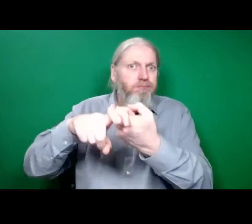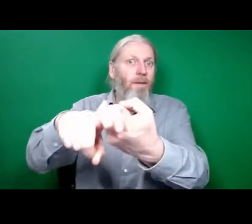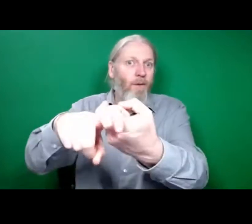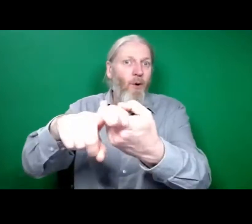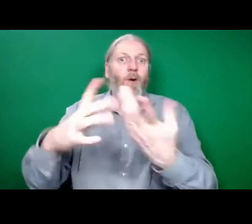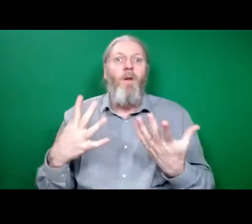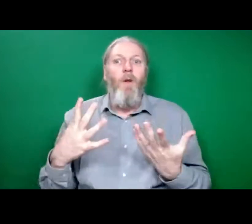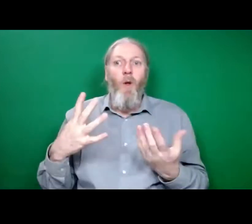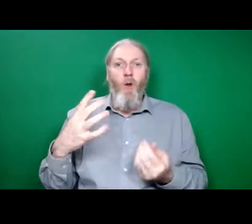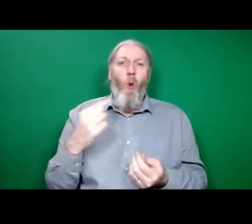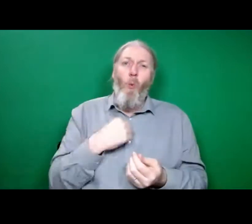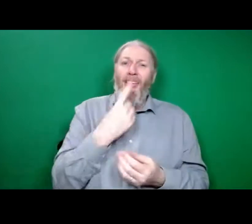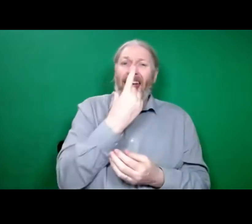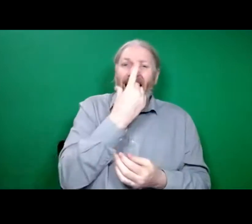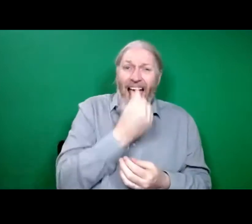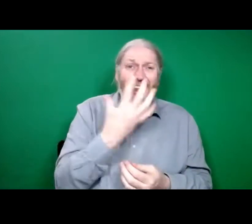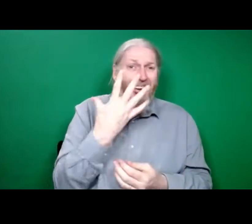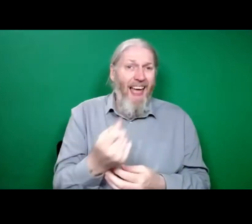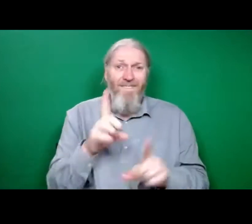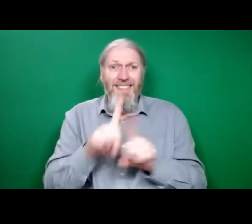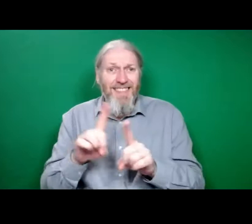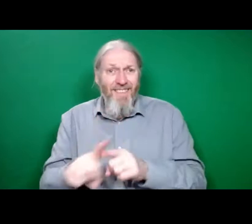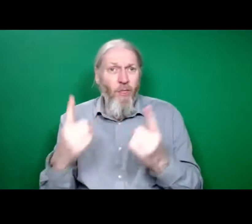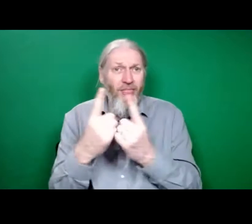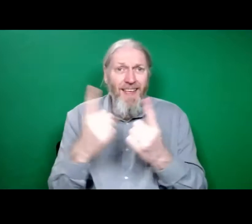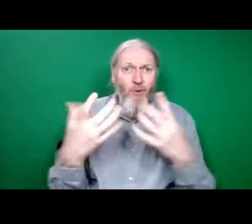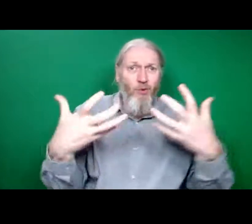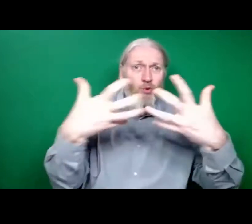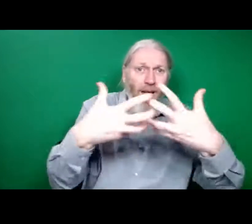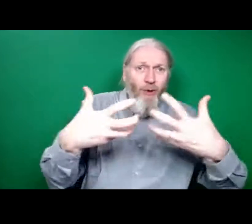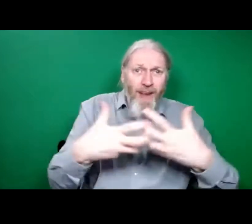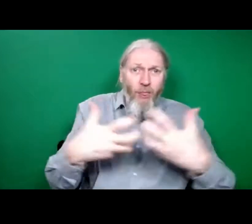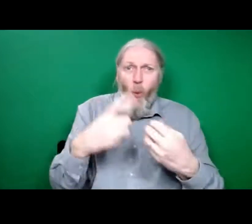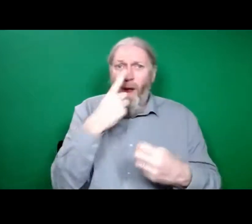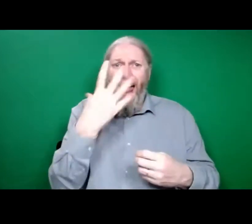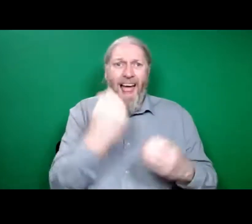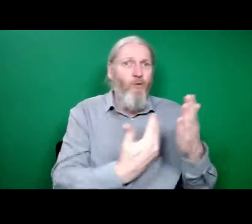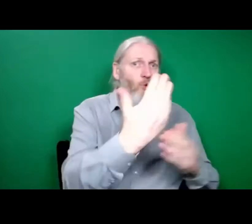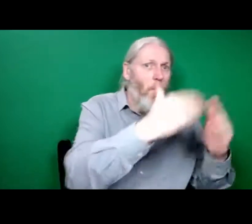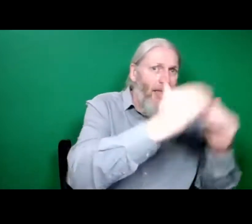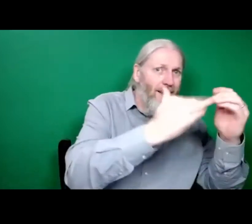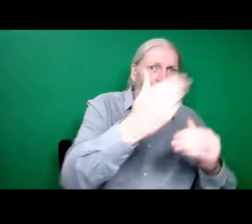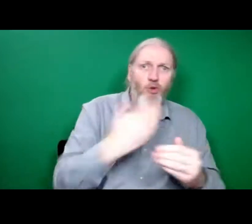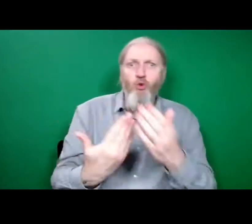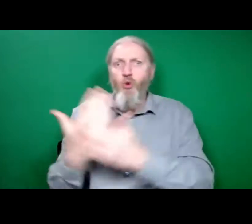visitors are the ultimate users of all of this money in the infrastructure we are putting in. We are really